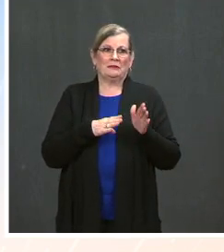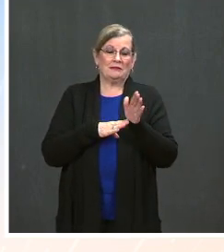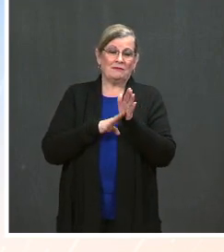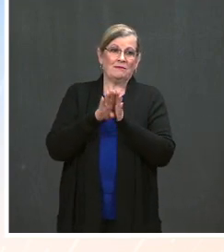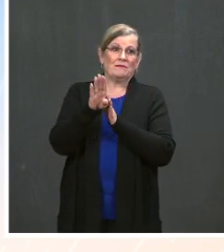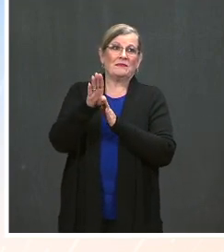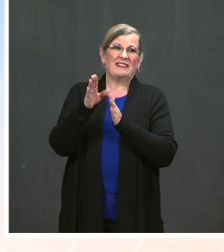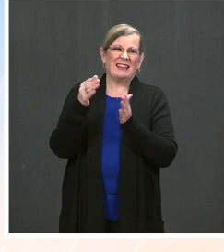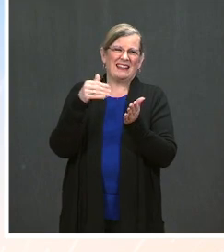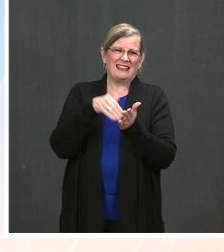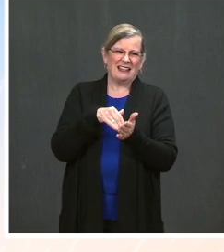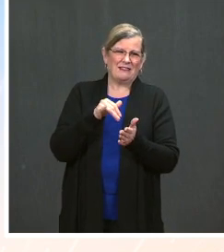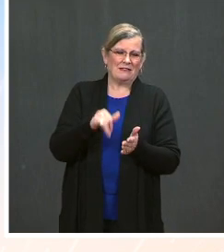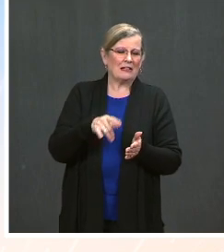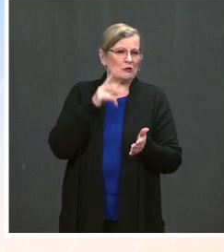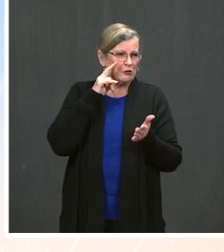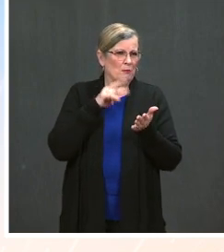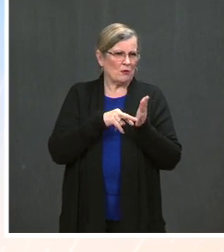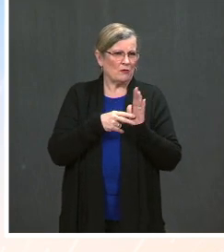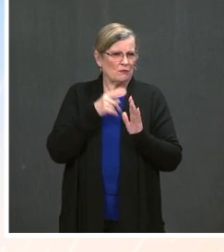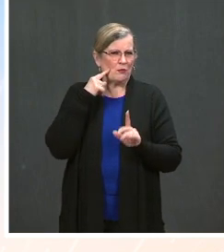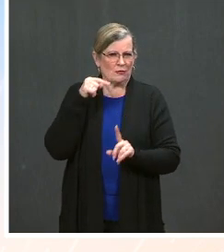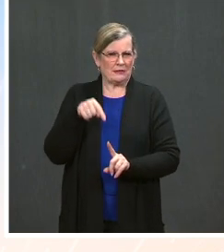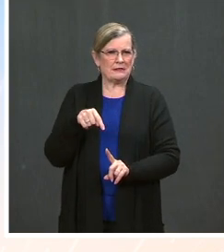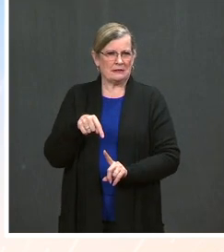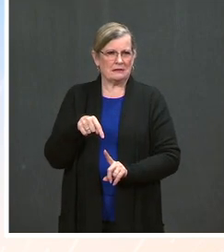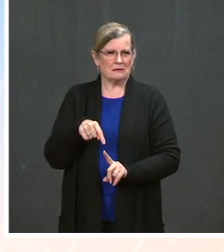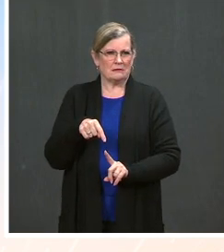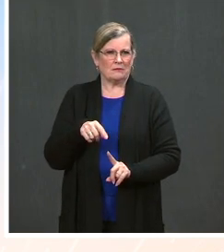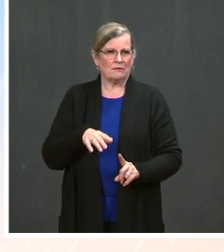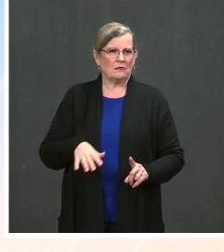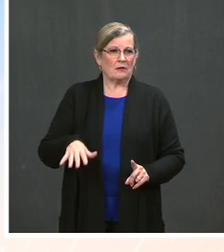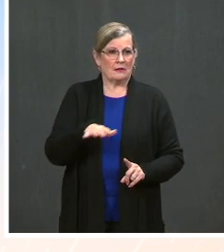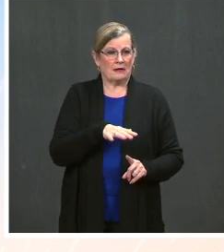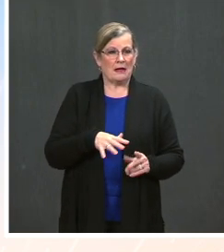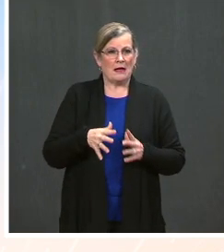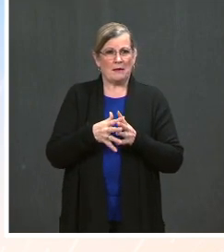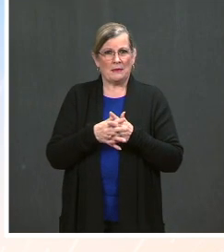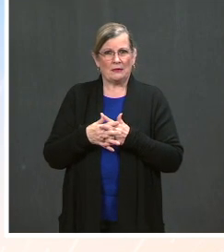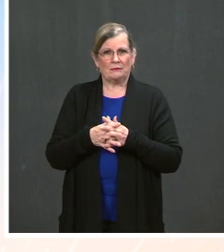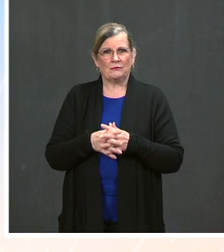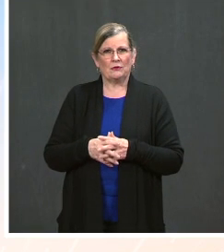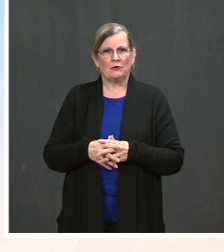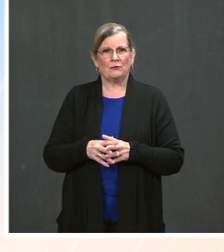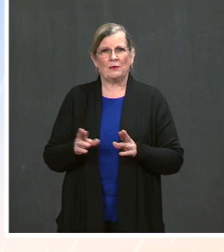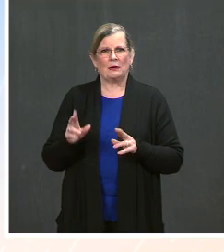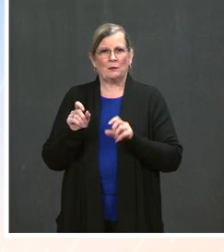With that, I'll take some questions. Ms. Psaki: All right. Andrea. The Press: Secretary Walsh, we've got some factory owners